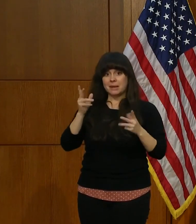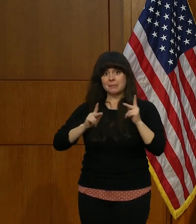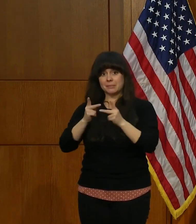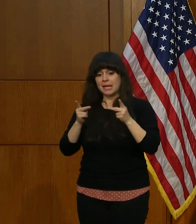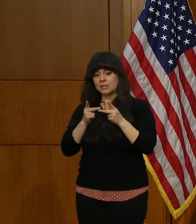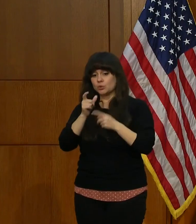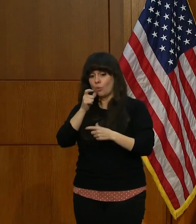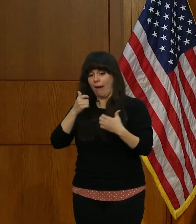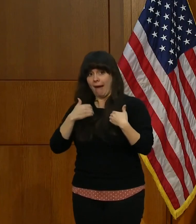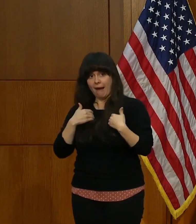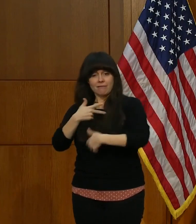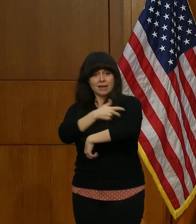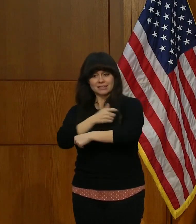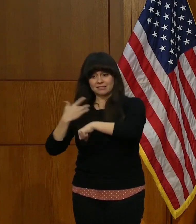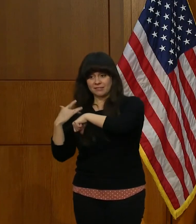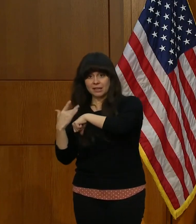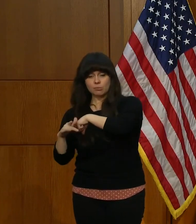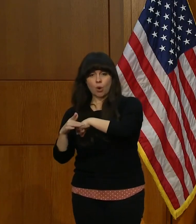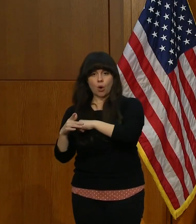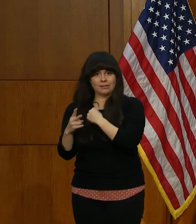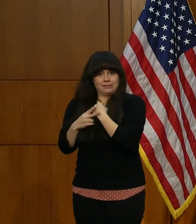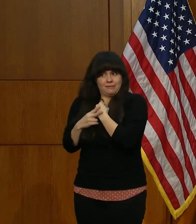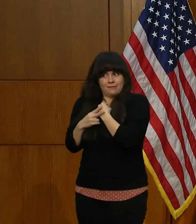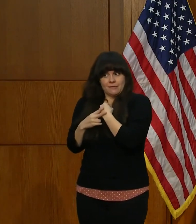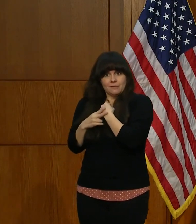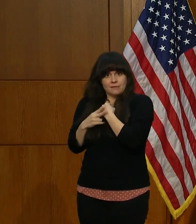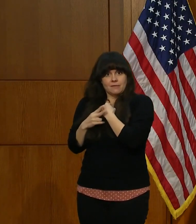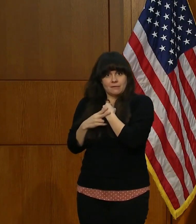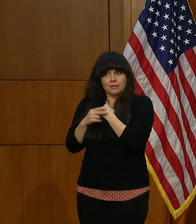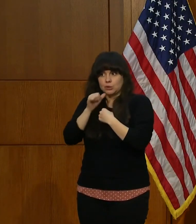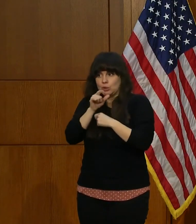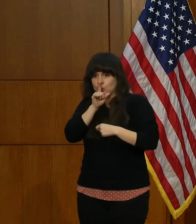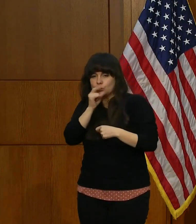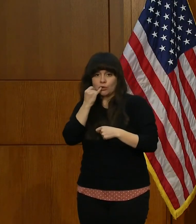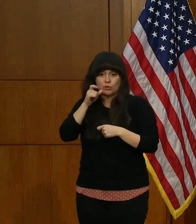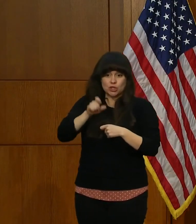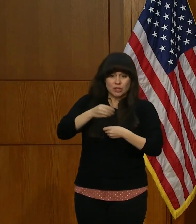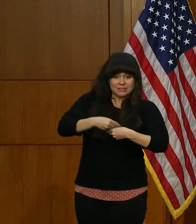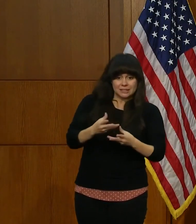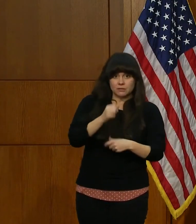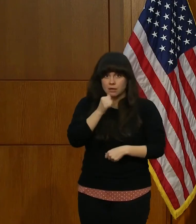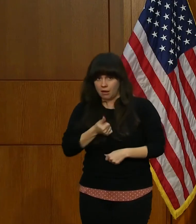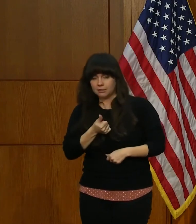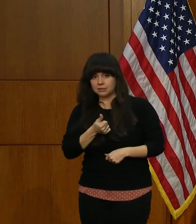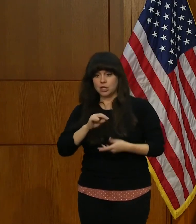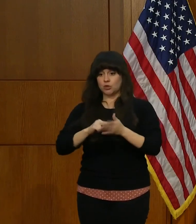IT'S NOT SURPRISING THAT PLACES THAT HAD DOSES. HELD ONTO THOSE